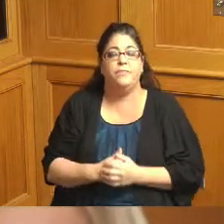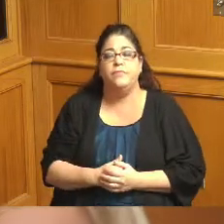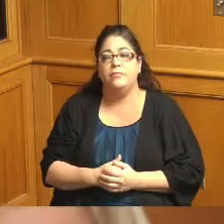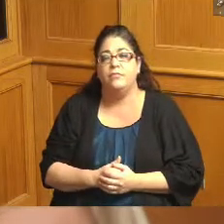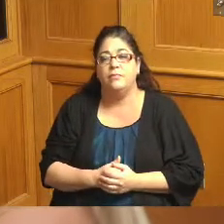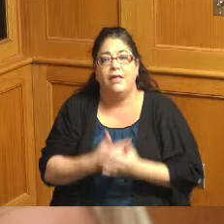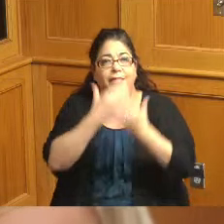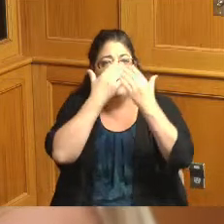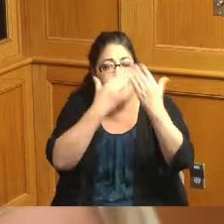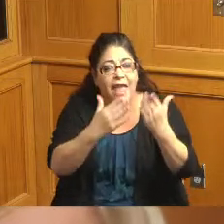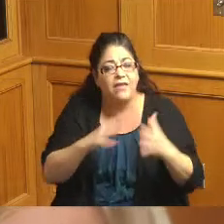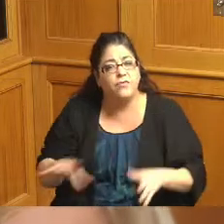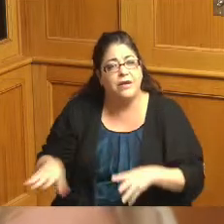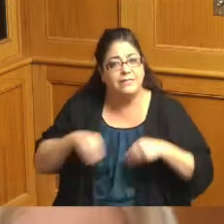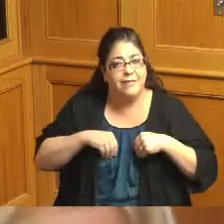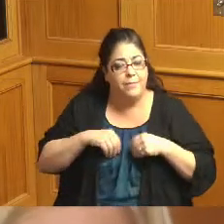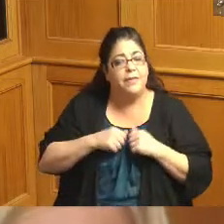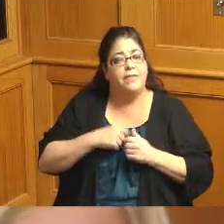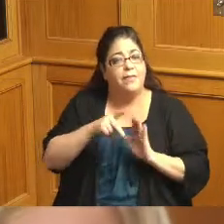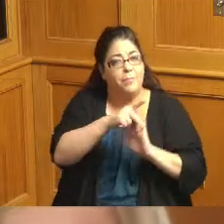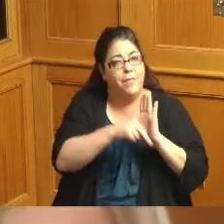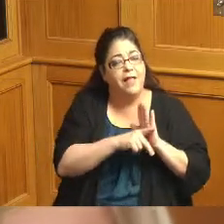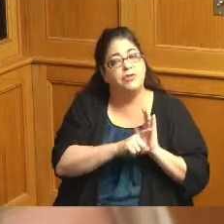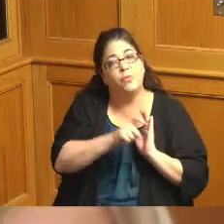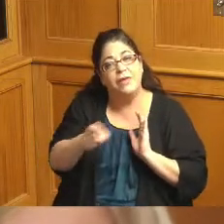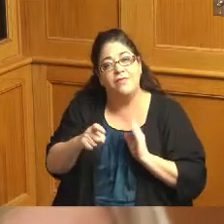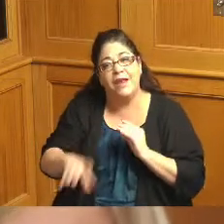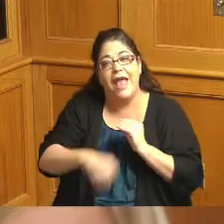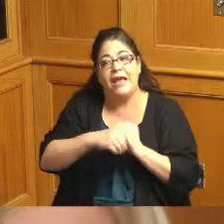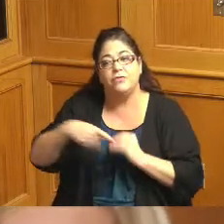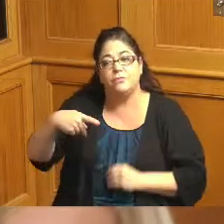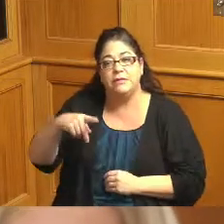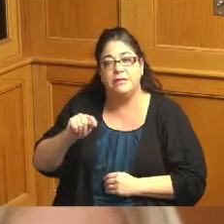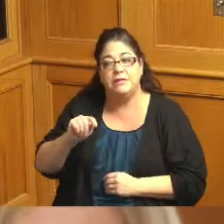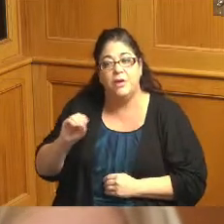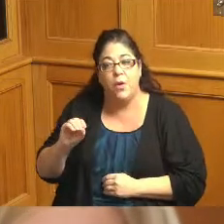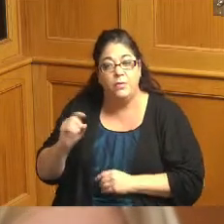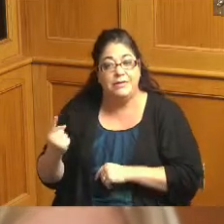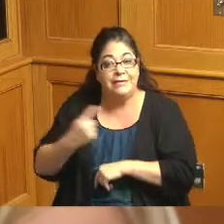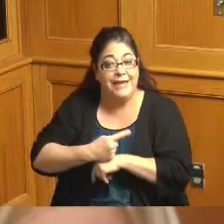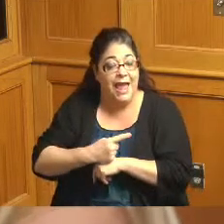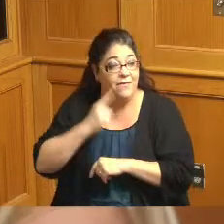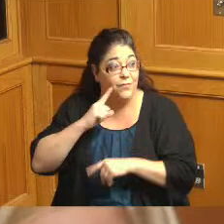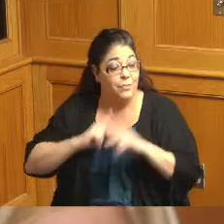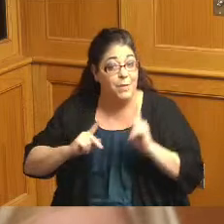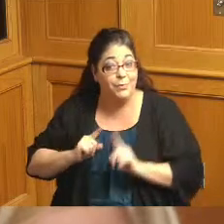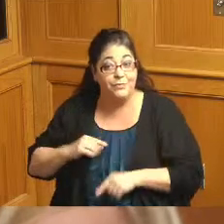adopting the policy of of granting an additional day of PTO and actually I did bring with me the